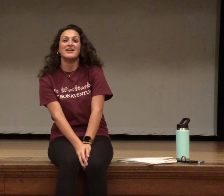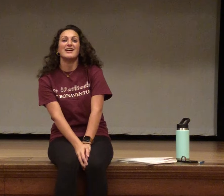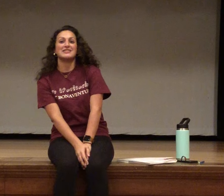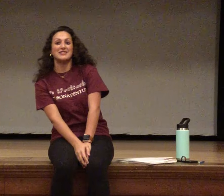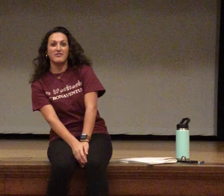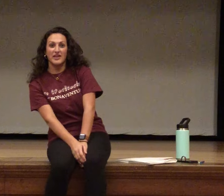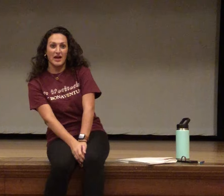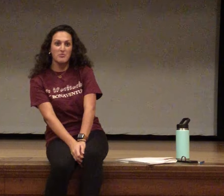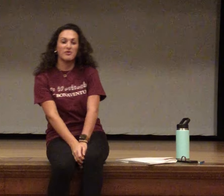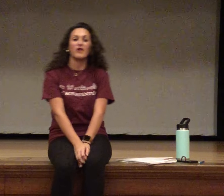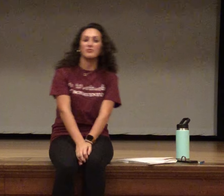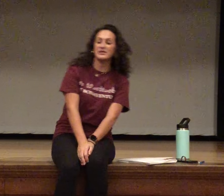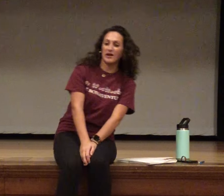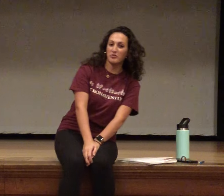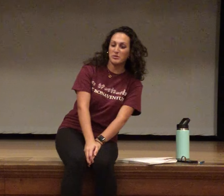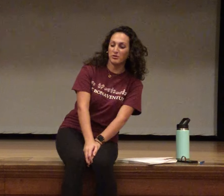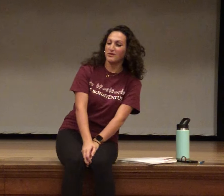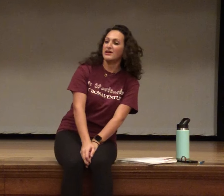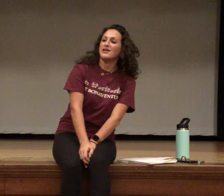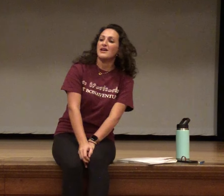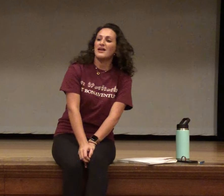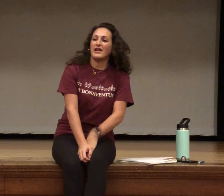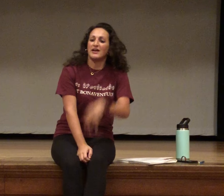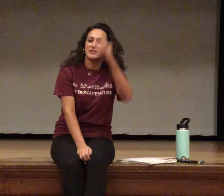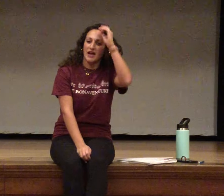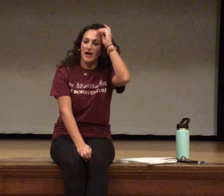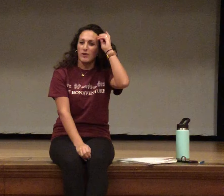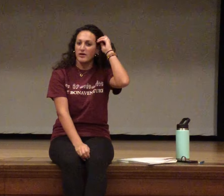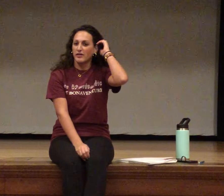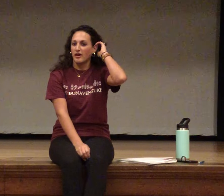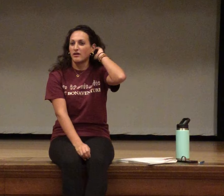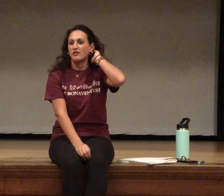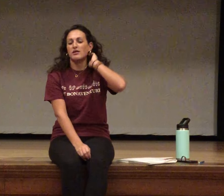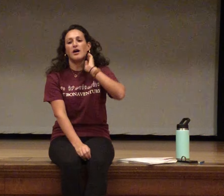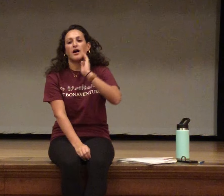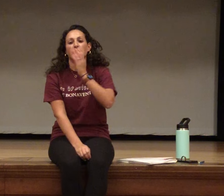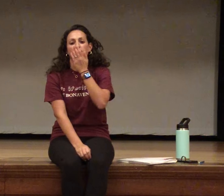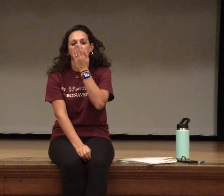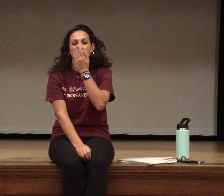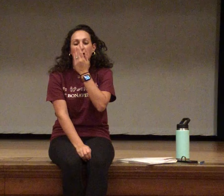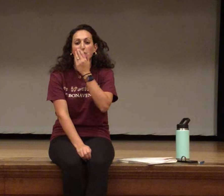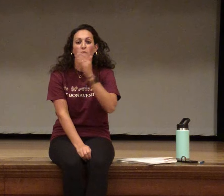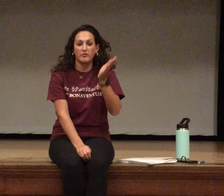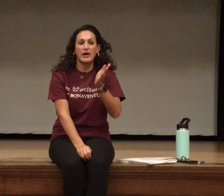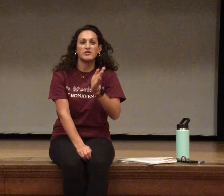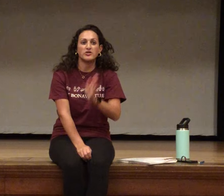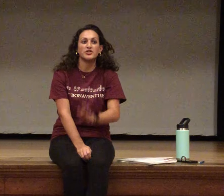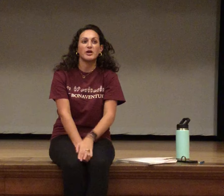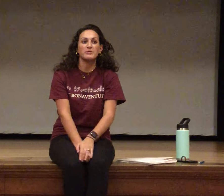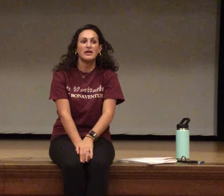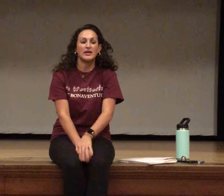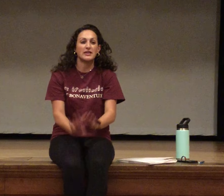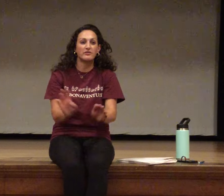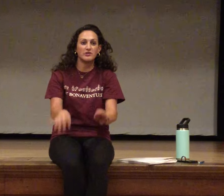it's a death camp run by deaf people and I went there um during one of my internships and I stayed